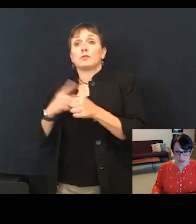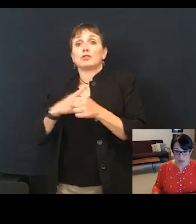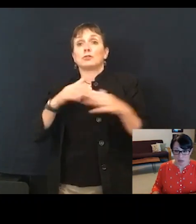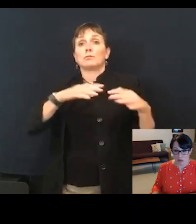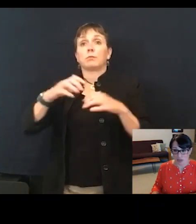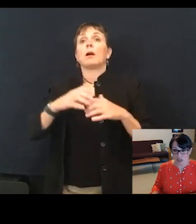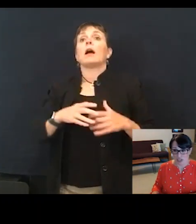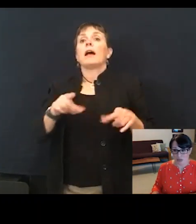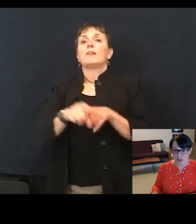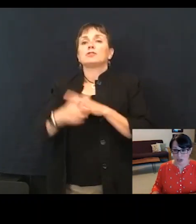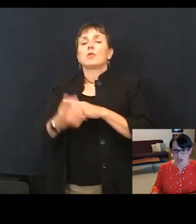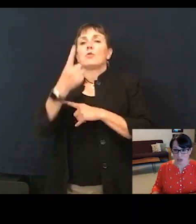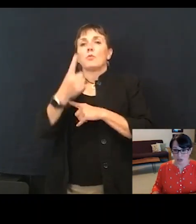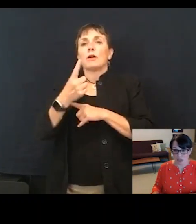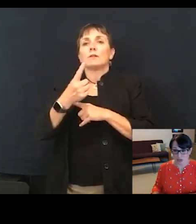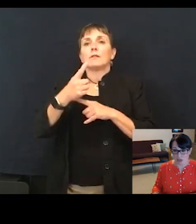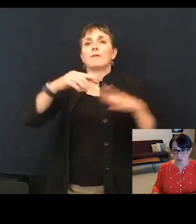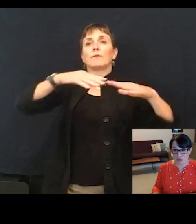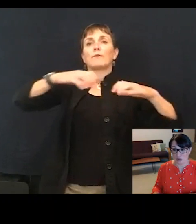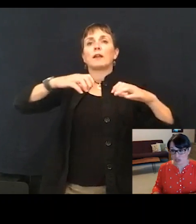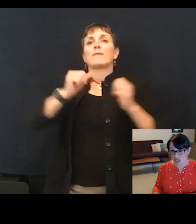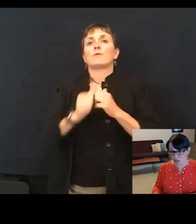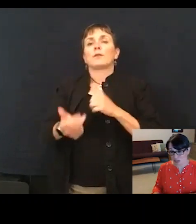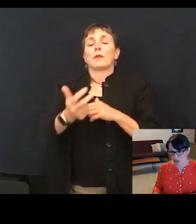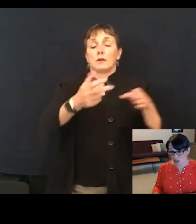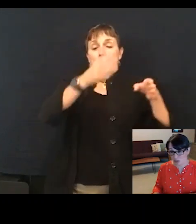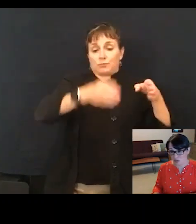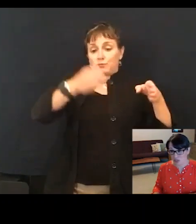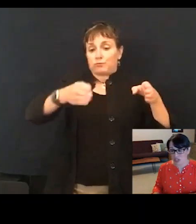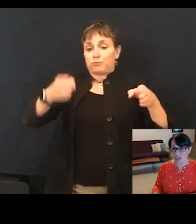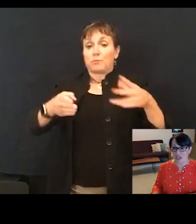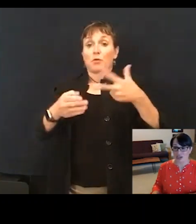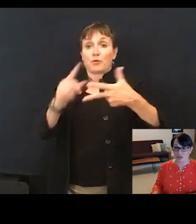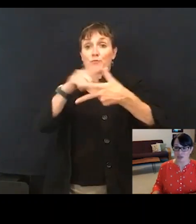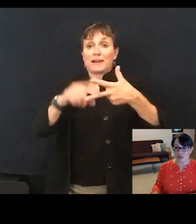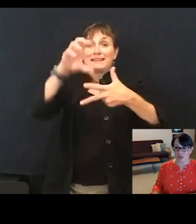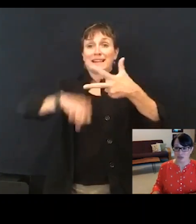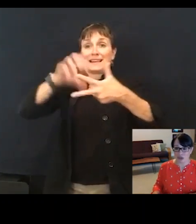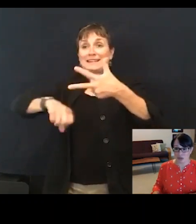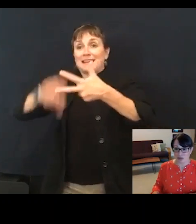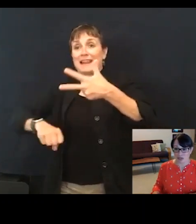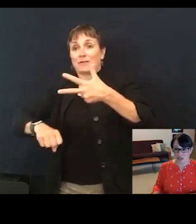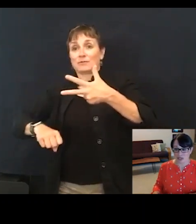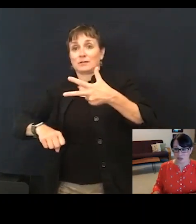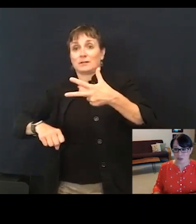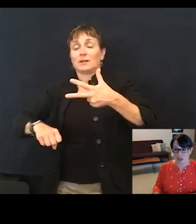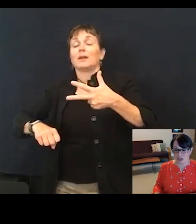removed, and then one of our hybrid vectors with four stop signs removed. So this looked very promising, and we went on